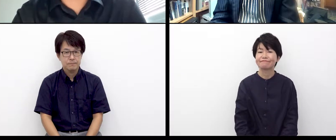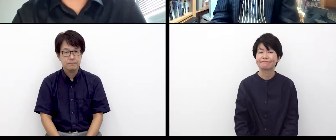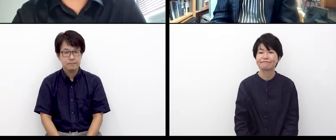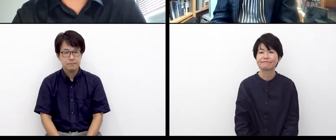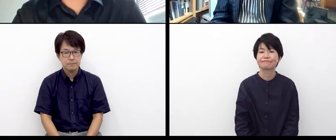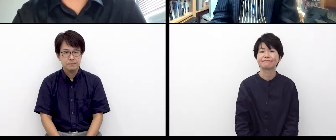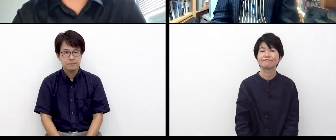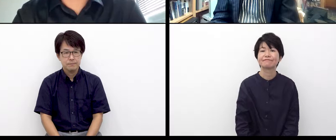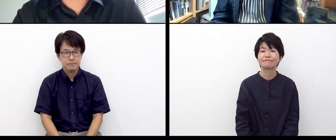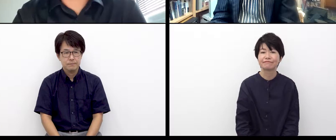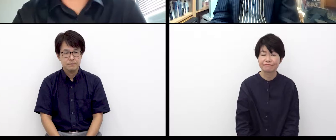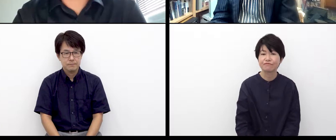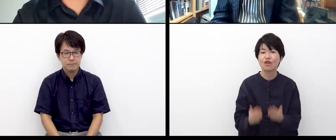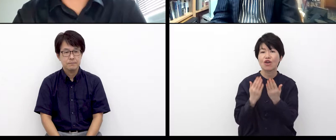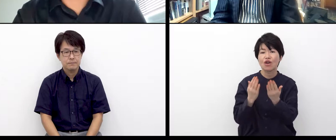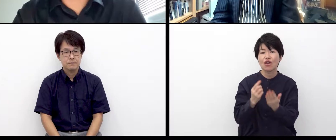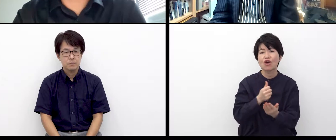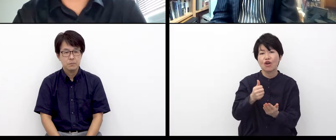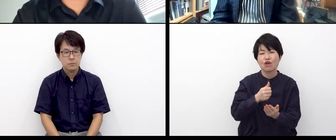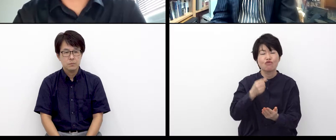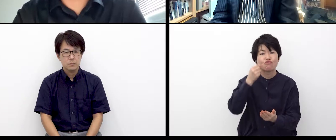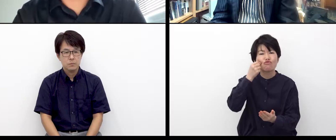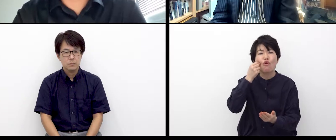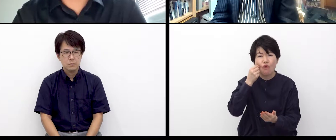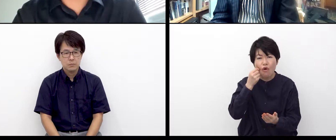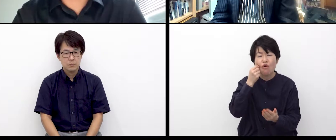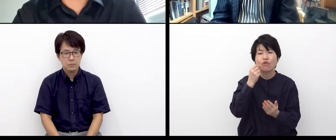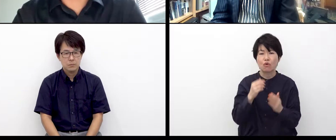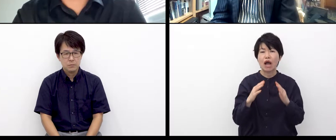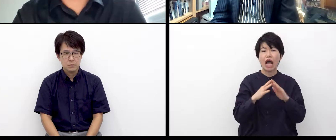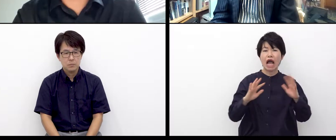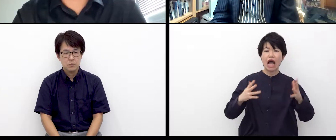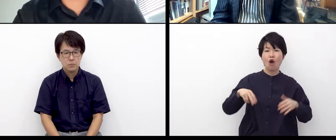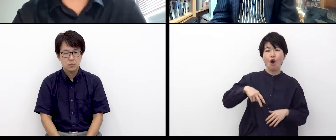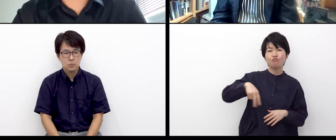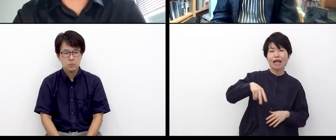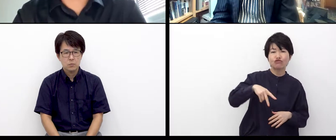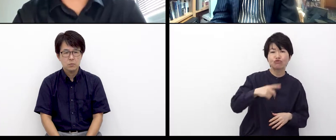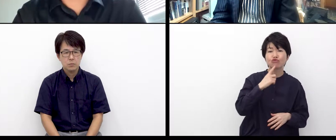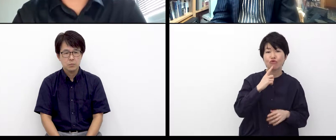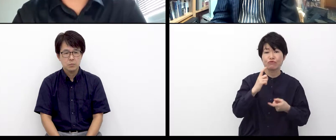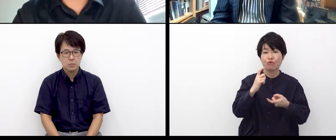So, well, we have words like truants or homeless. Just like them,